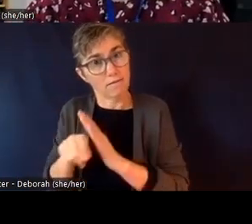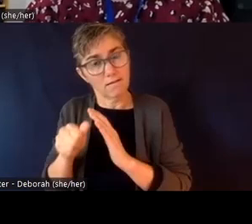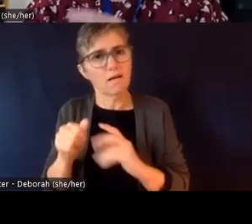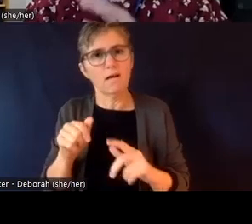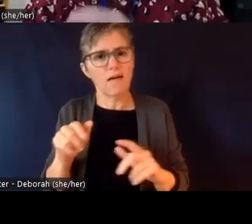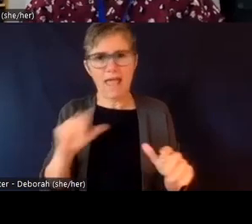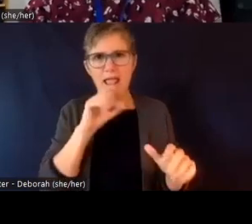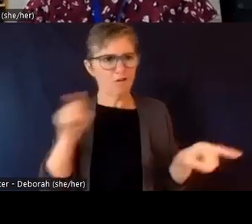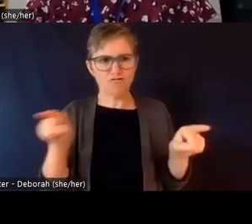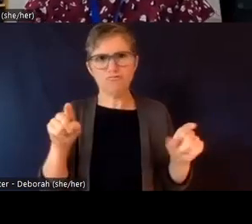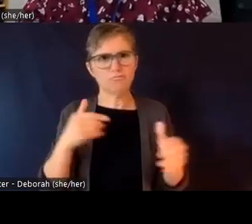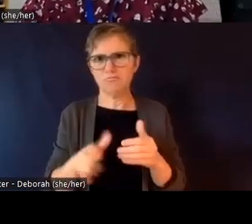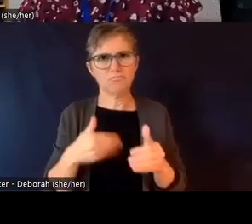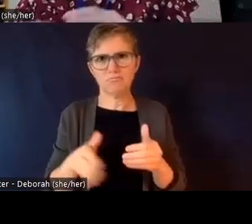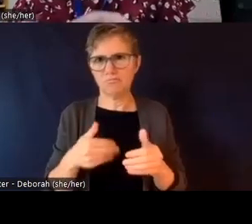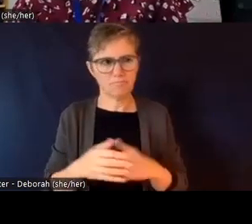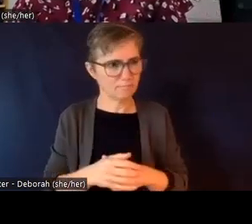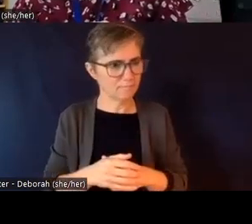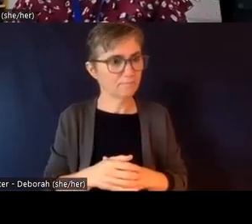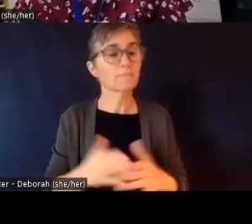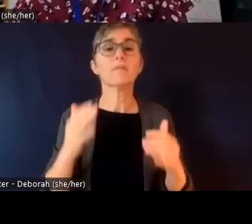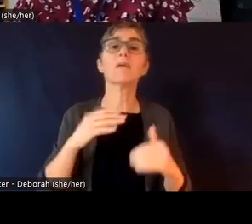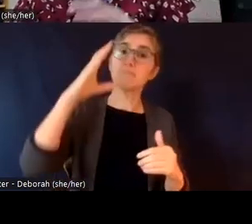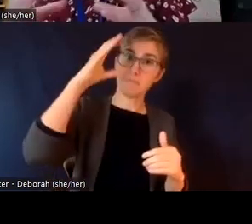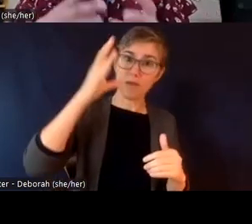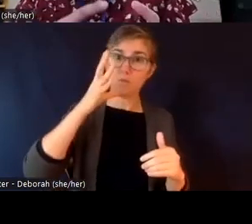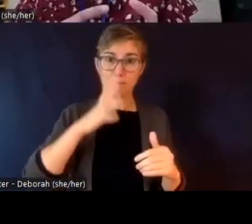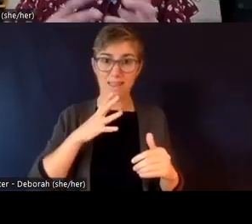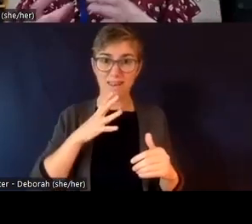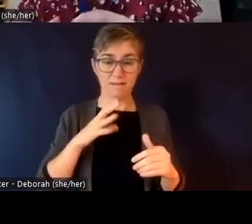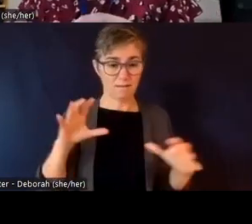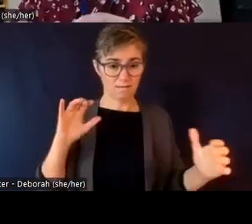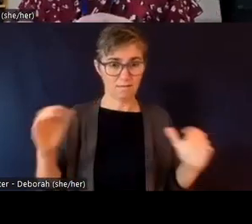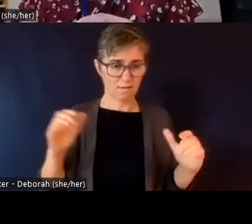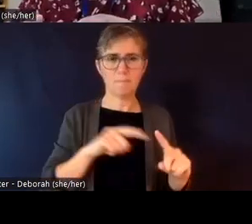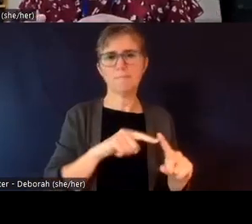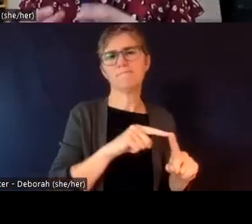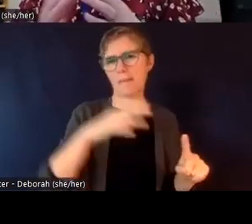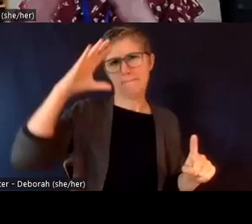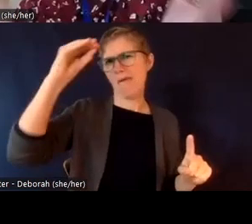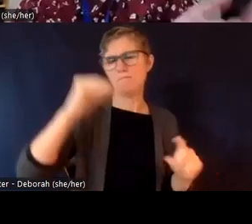And then for gender, men had higher odds of suicidality and alcohol use disorder. All four of